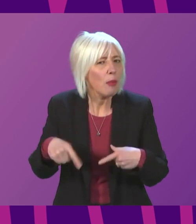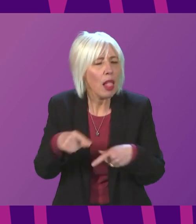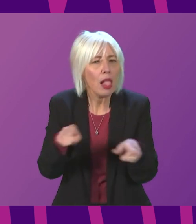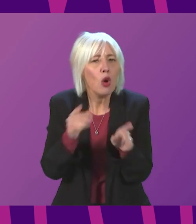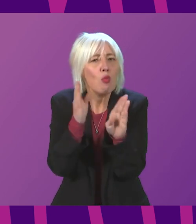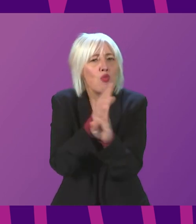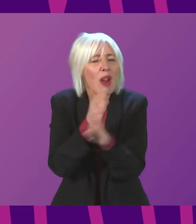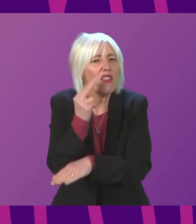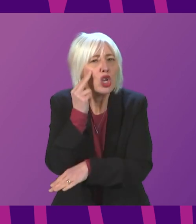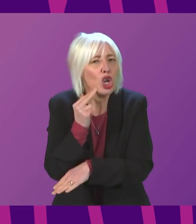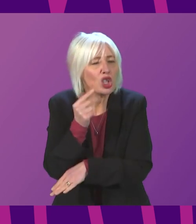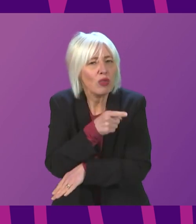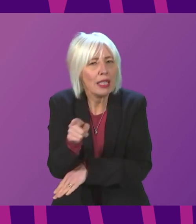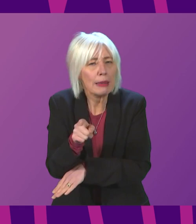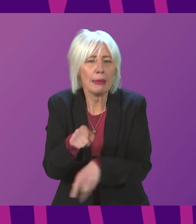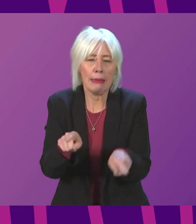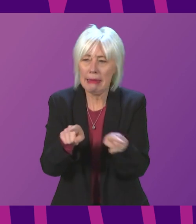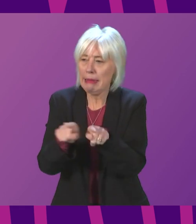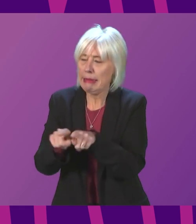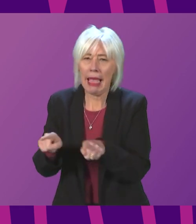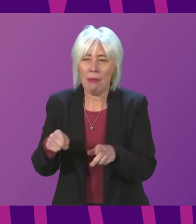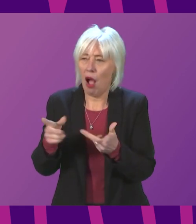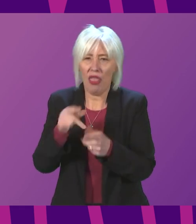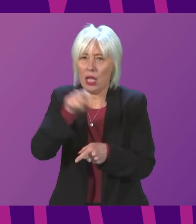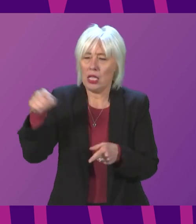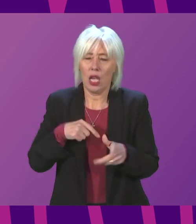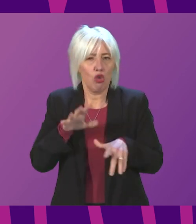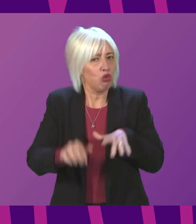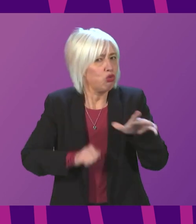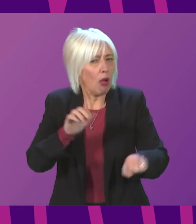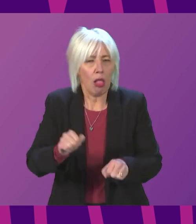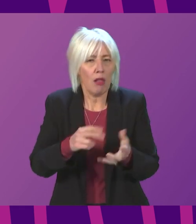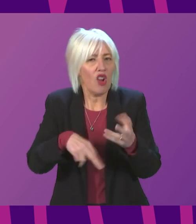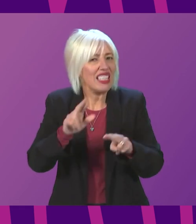nurseries that are, like other sectors, struggling with staffing issues related to Covid? What